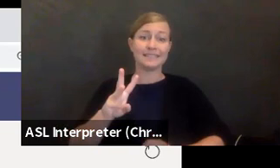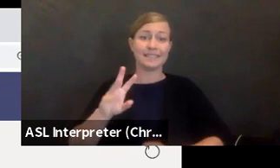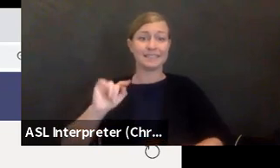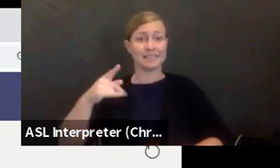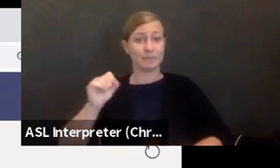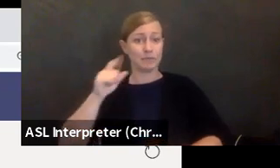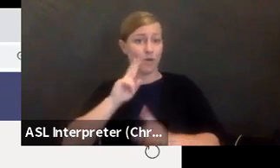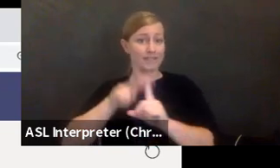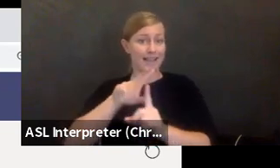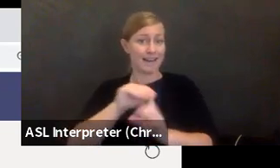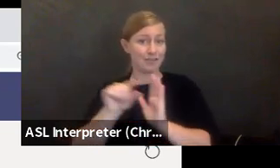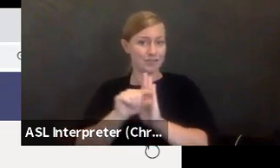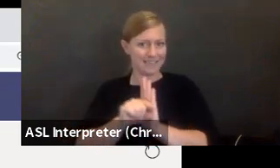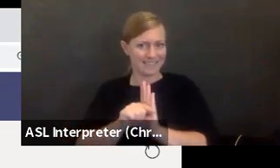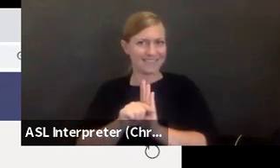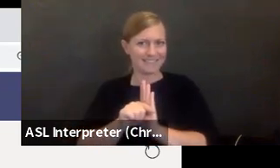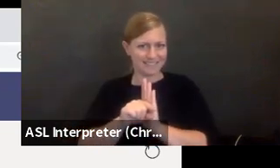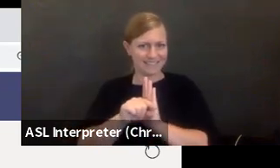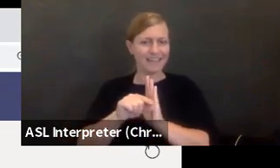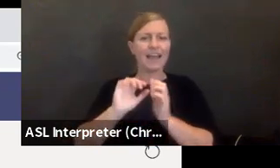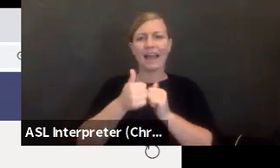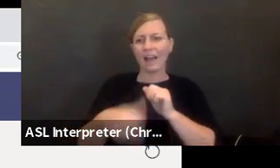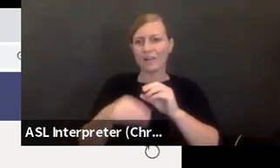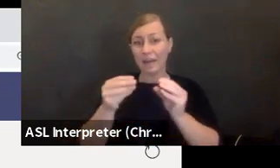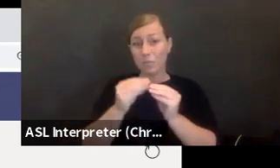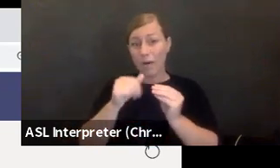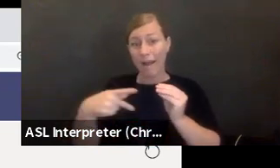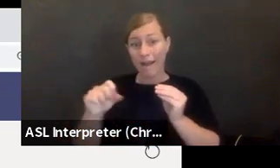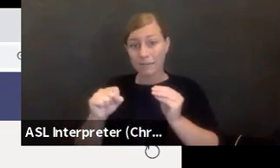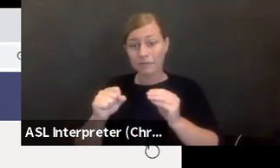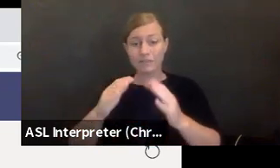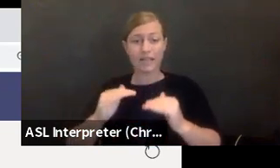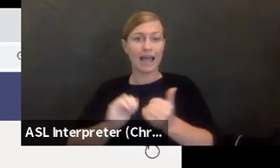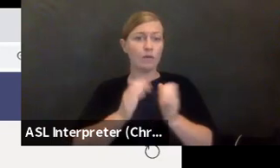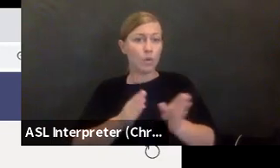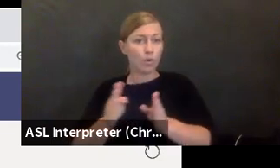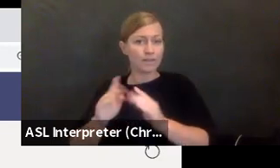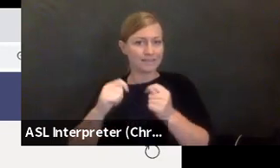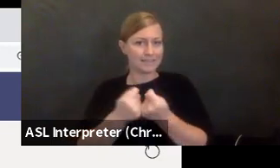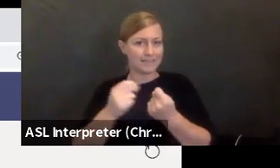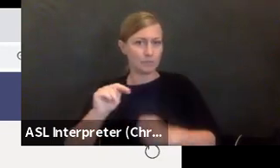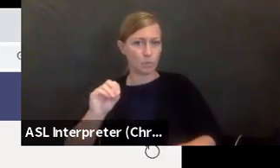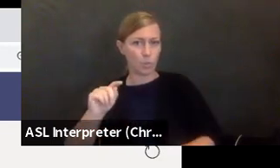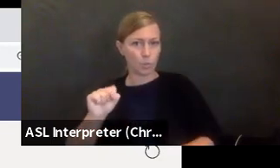if they get stuck and a lot of different areas.